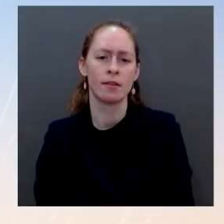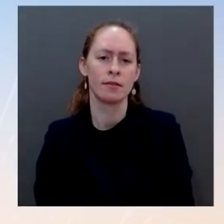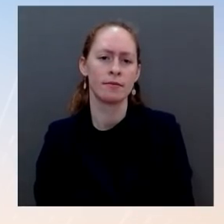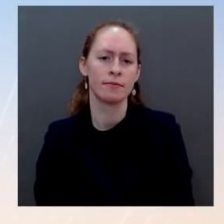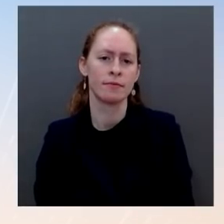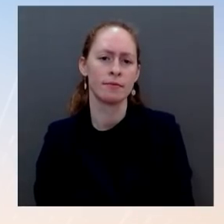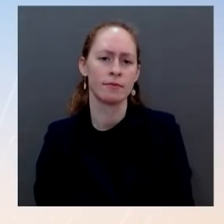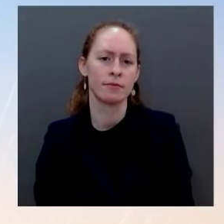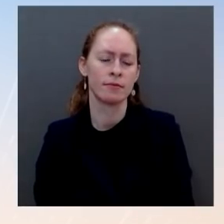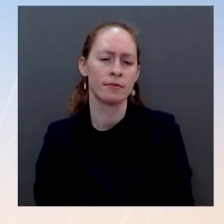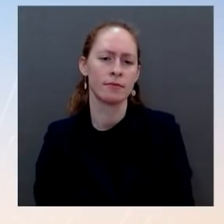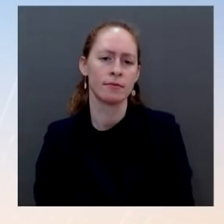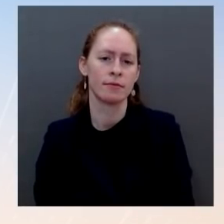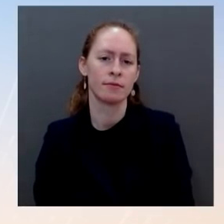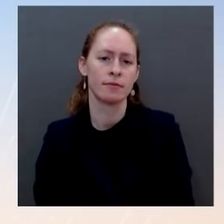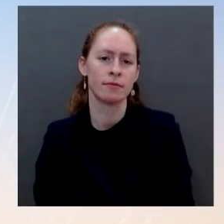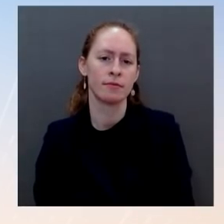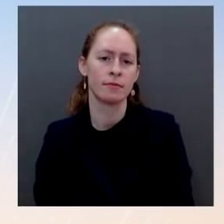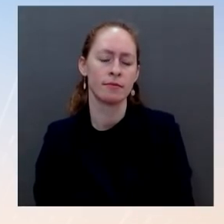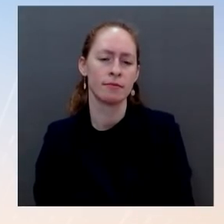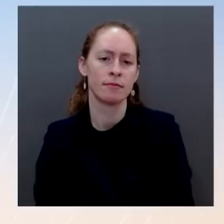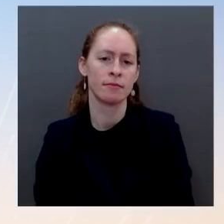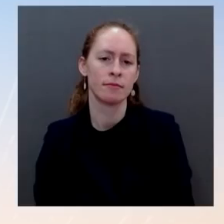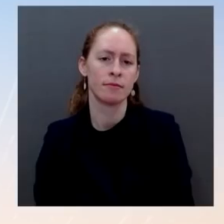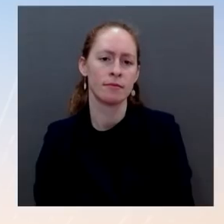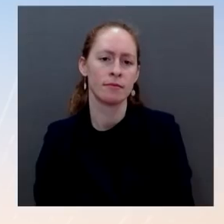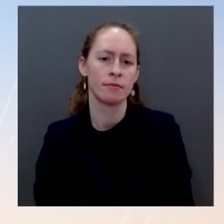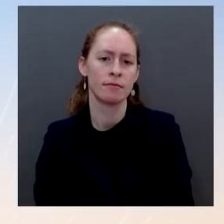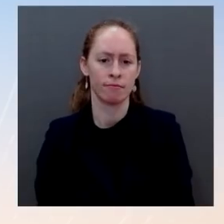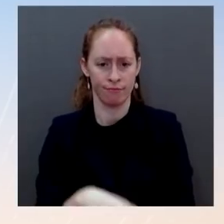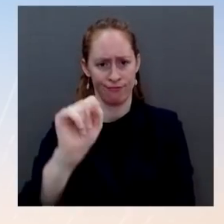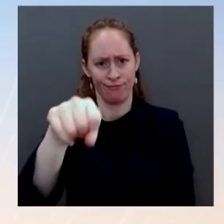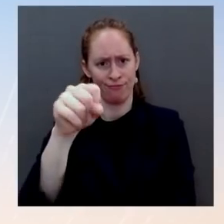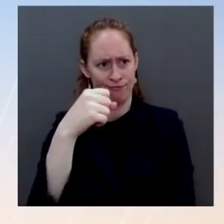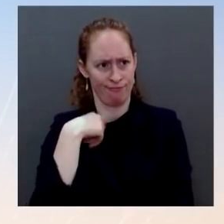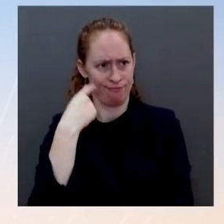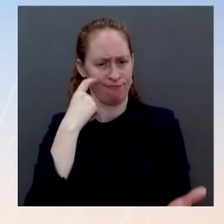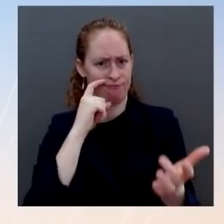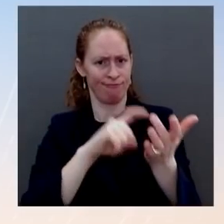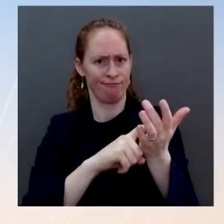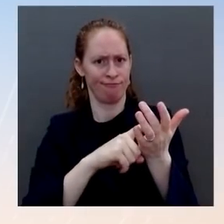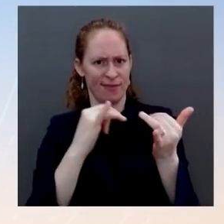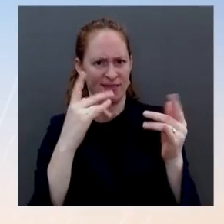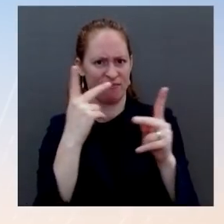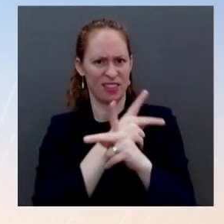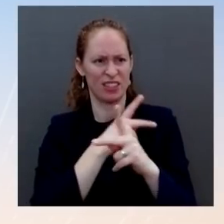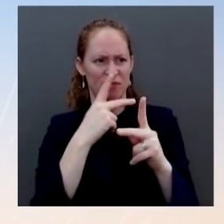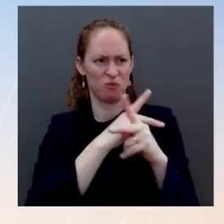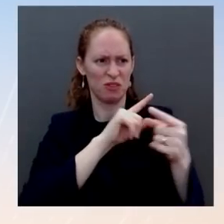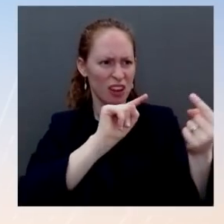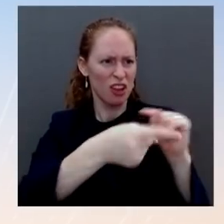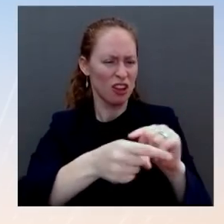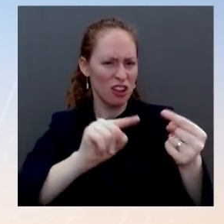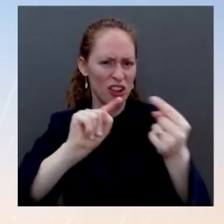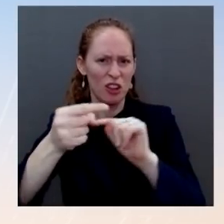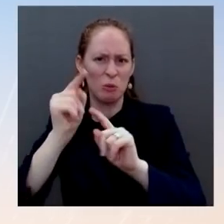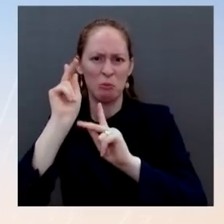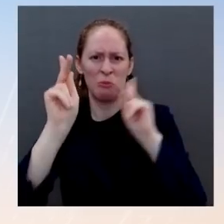and they've been increasing even years by -- even "by militia groups that are supported by Iran." But in terms of specifics,